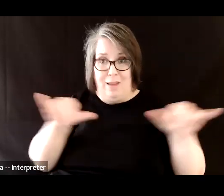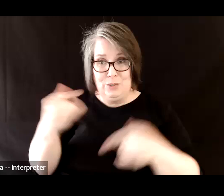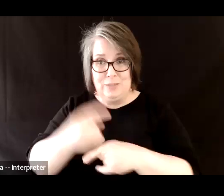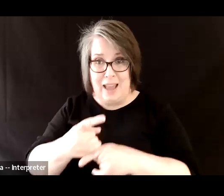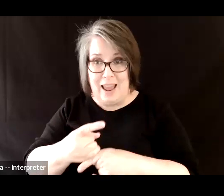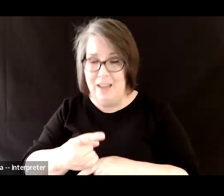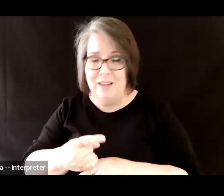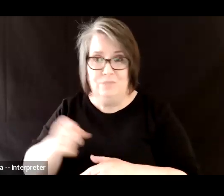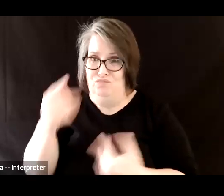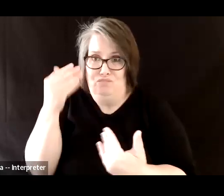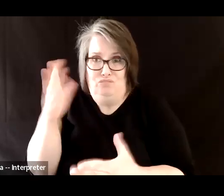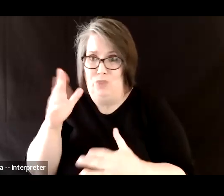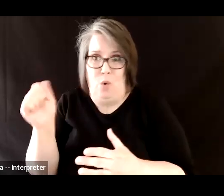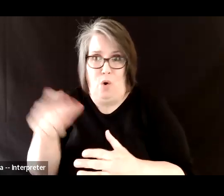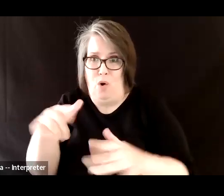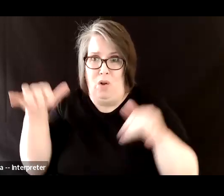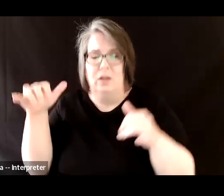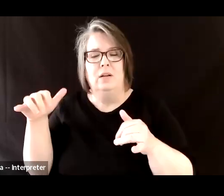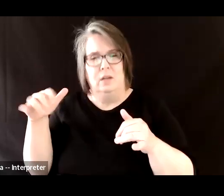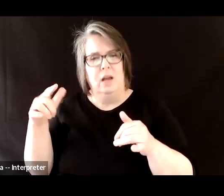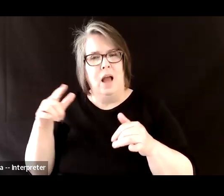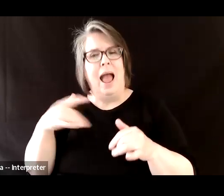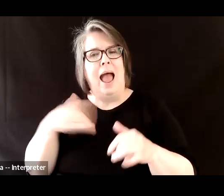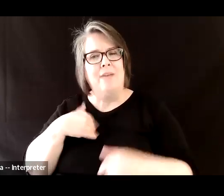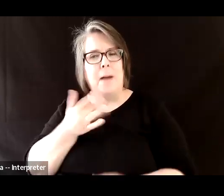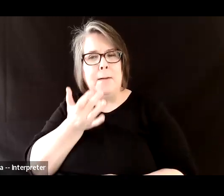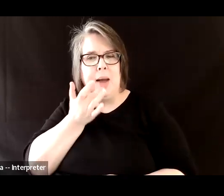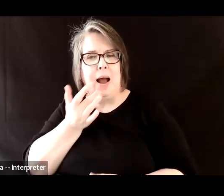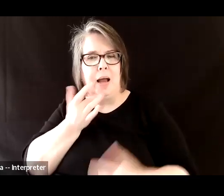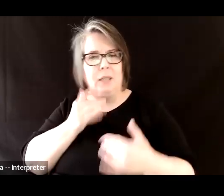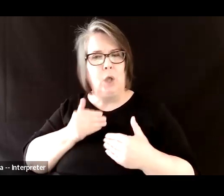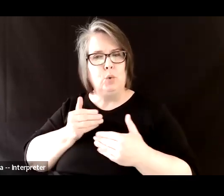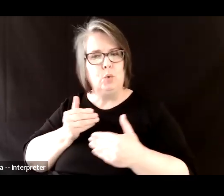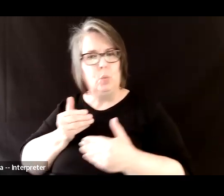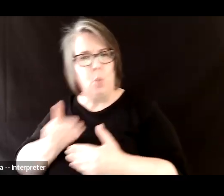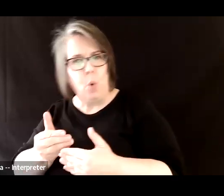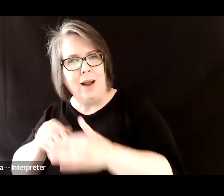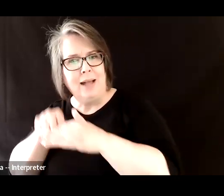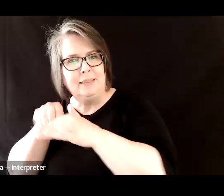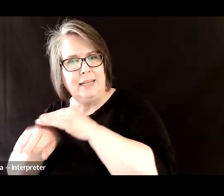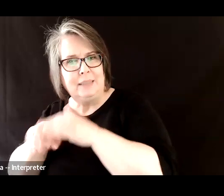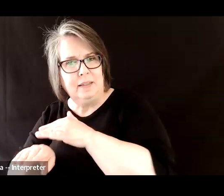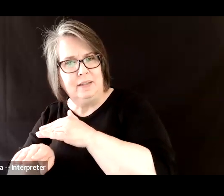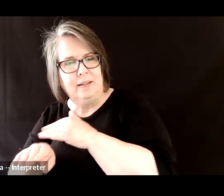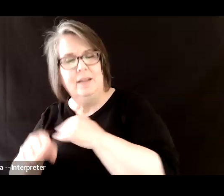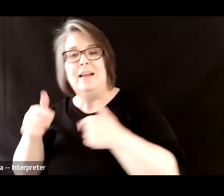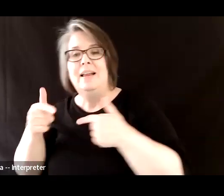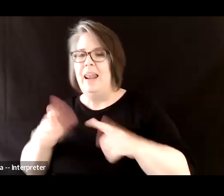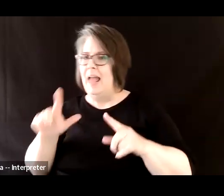come into this with a bias towards accessibility. Let's start doing any and everything that we can think of